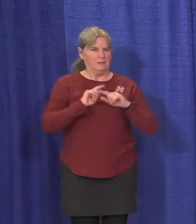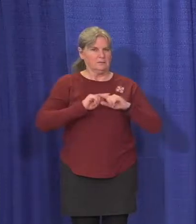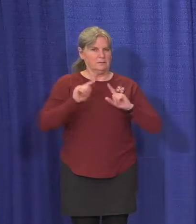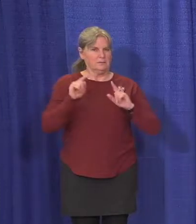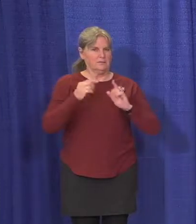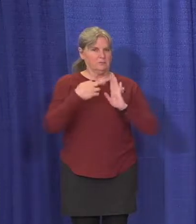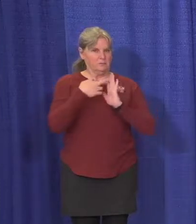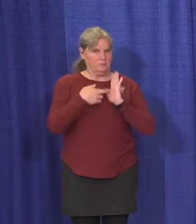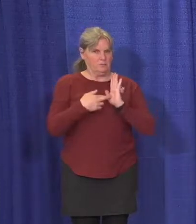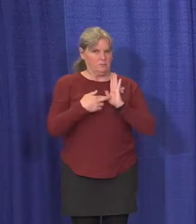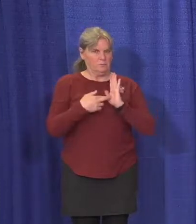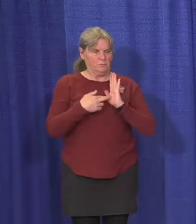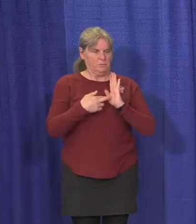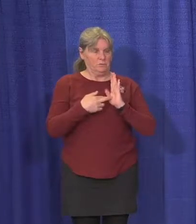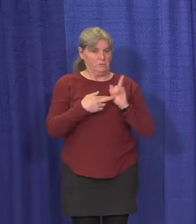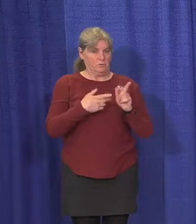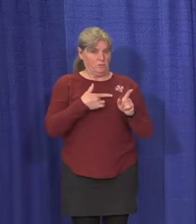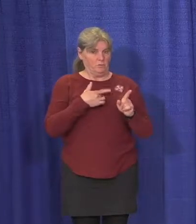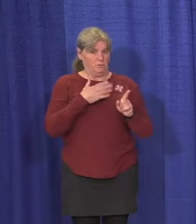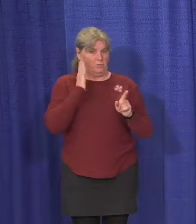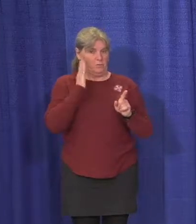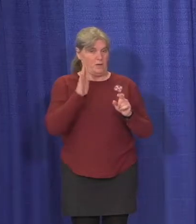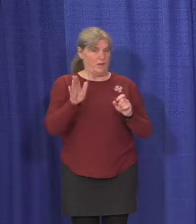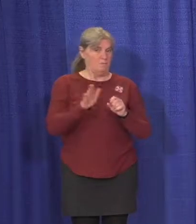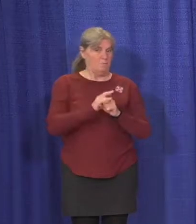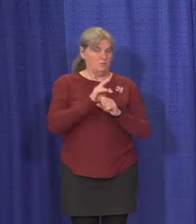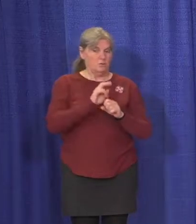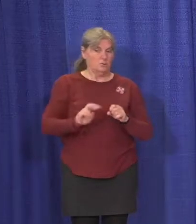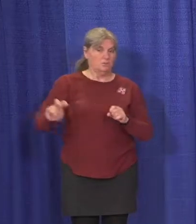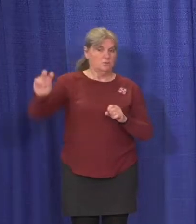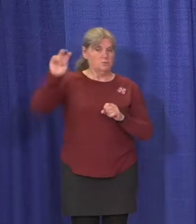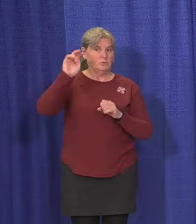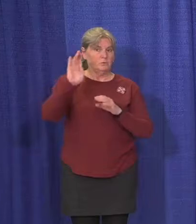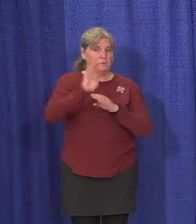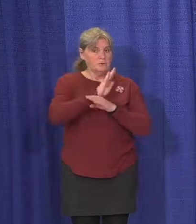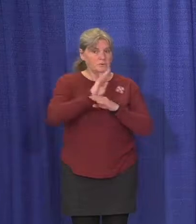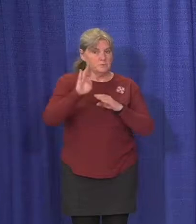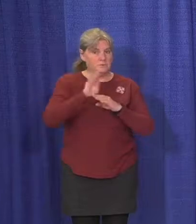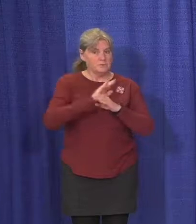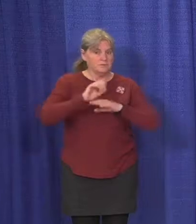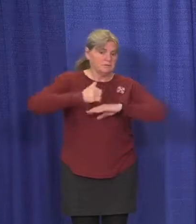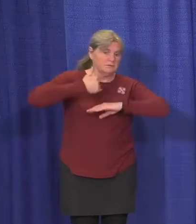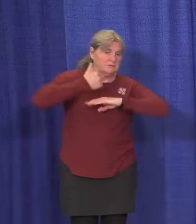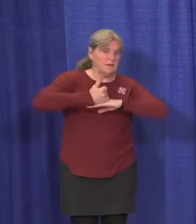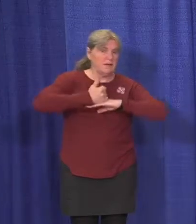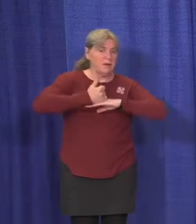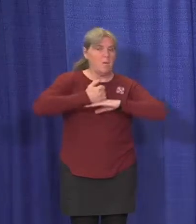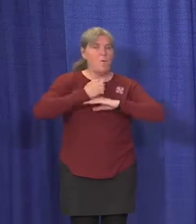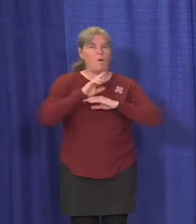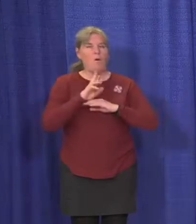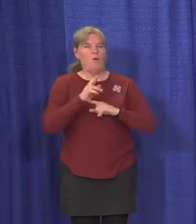Do you have the impression we should have full tourism, or is